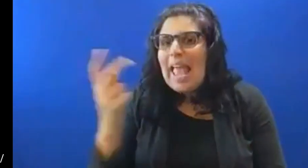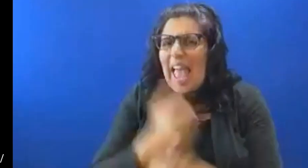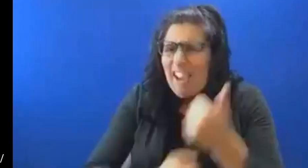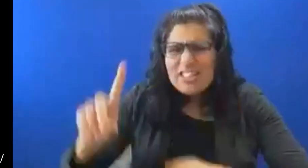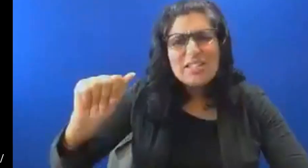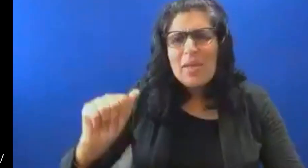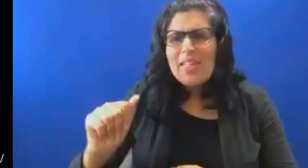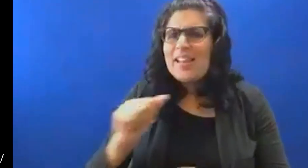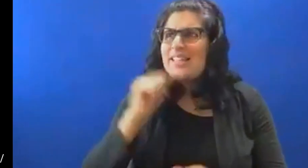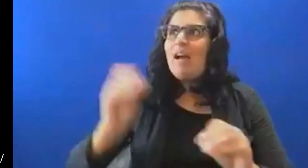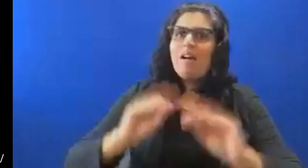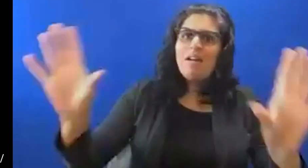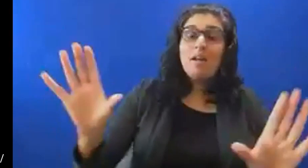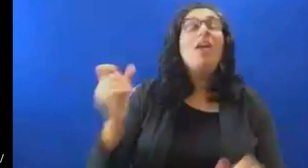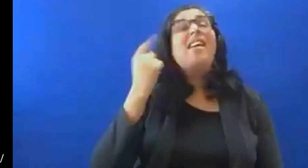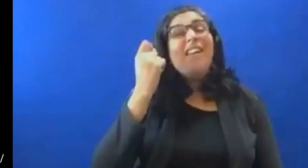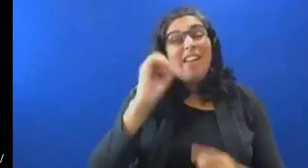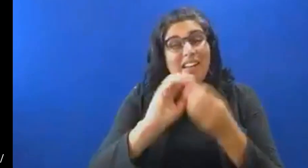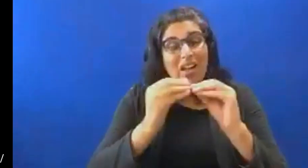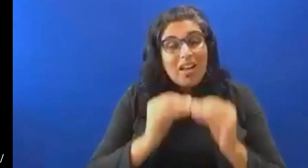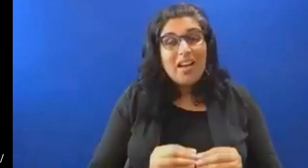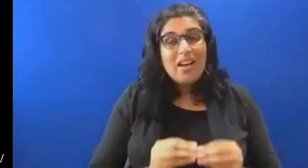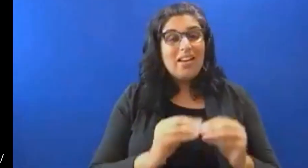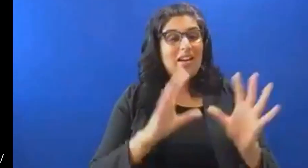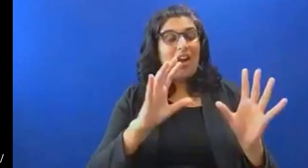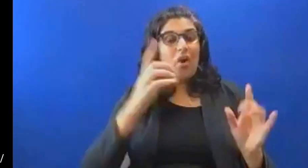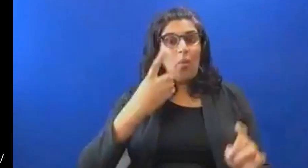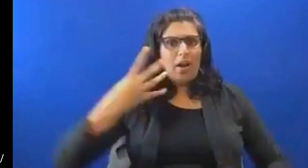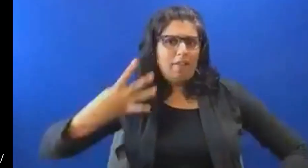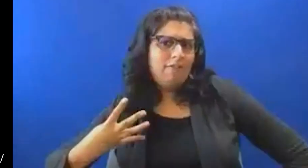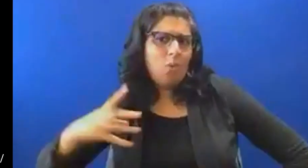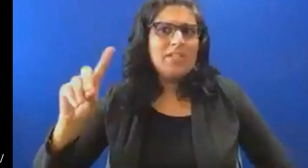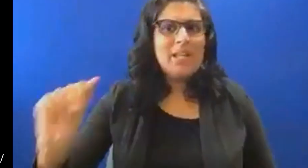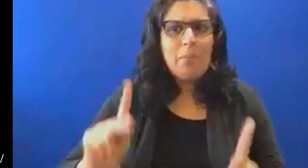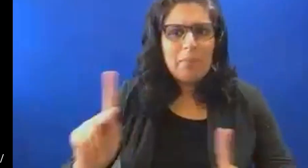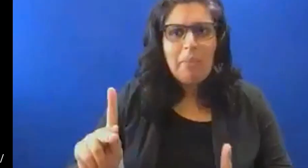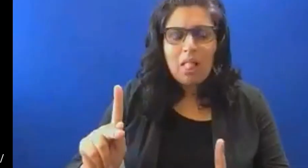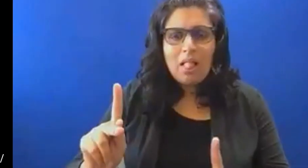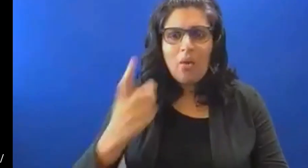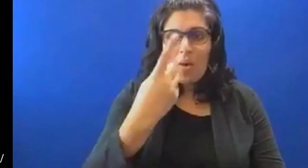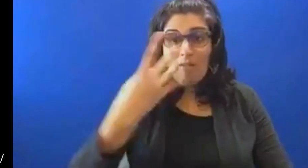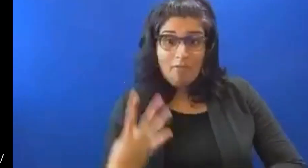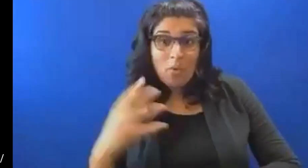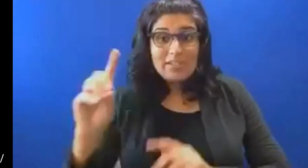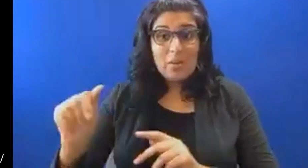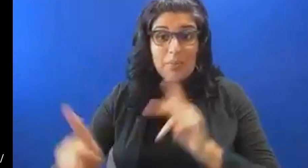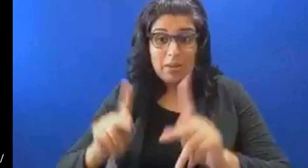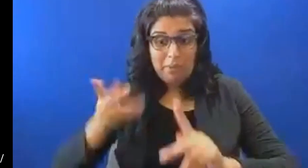Statistically speaking, if one in four disabled people exist in this country, 100% you are